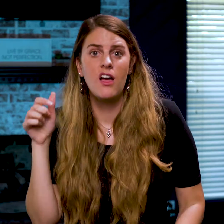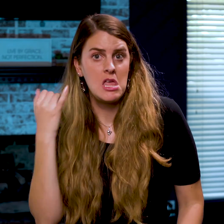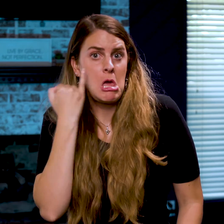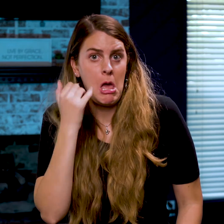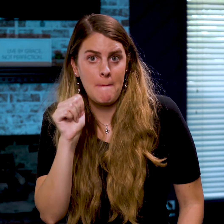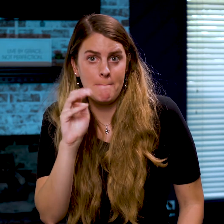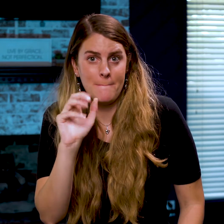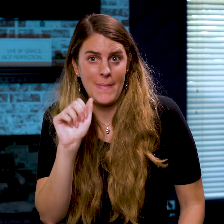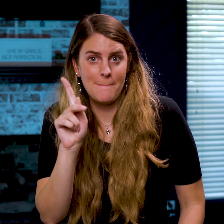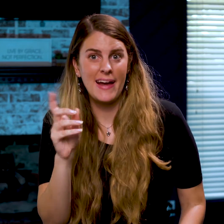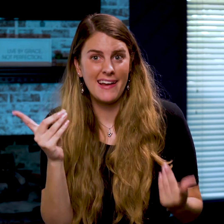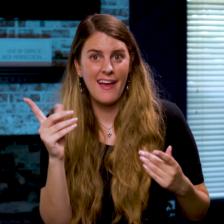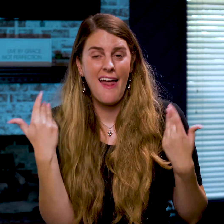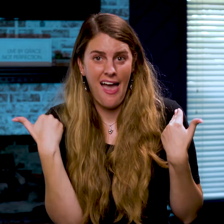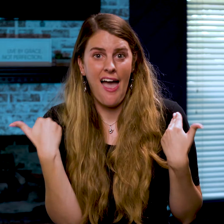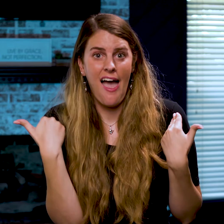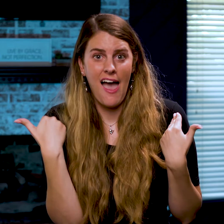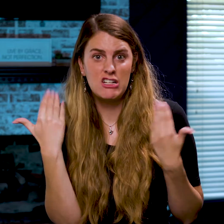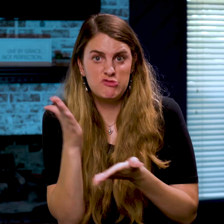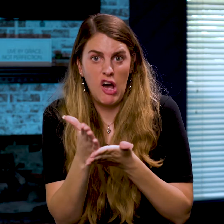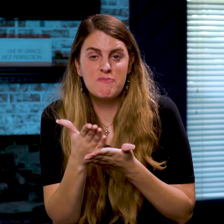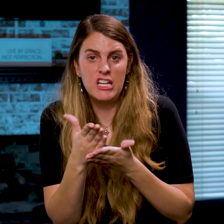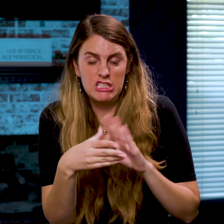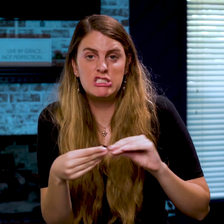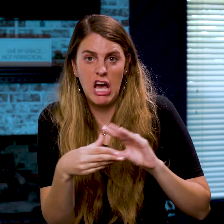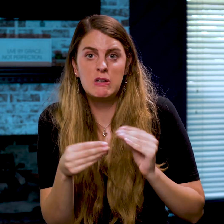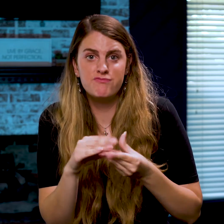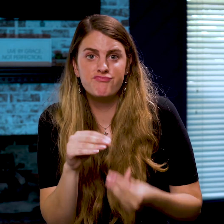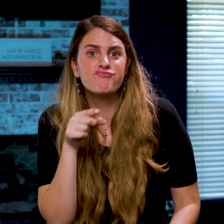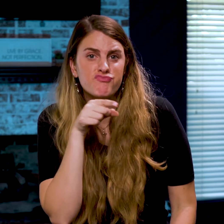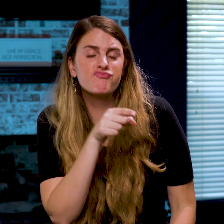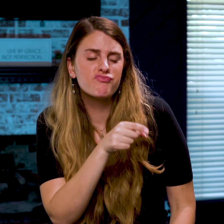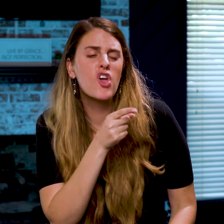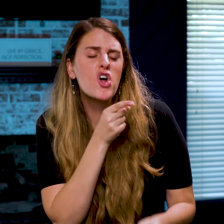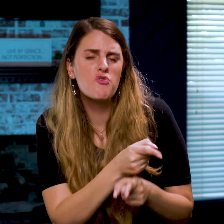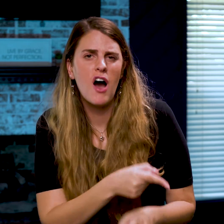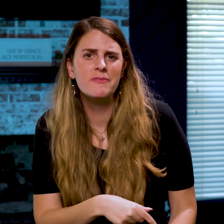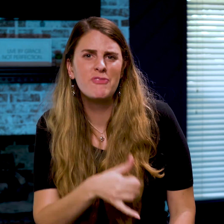If Amalek had stopped and said, “You’re right